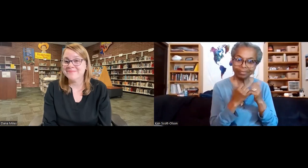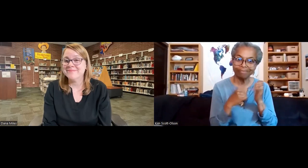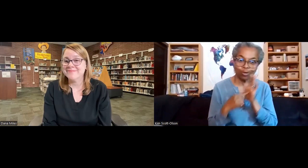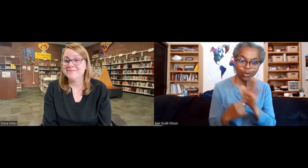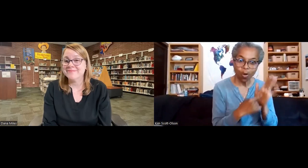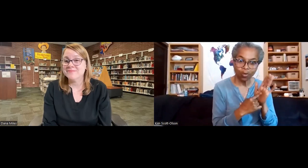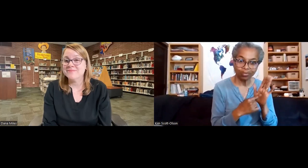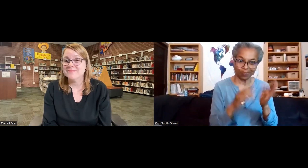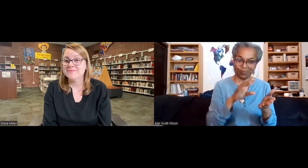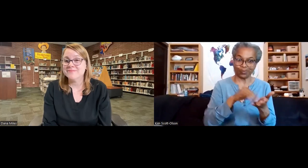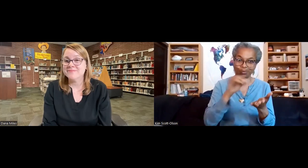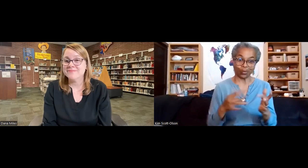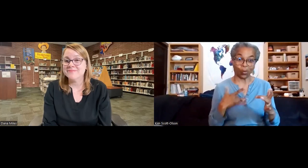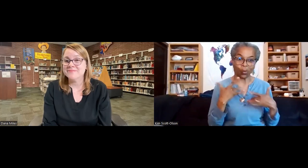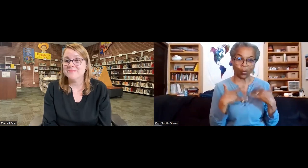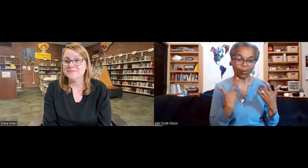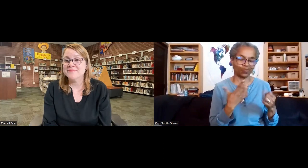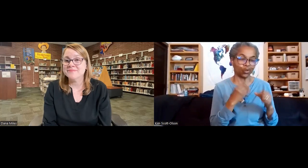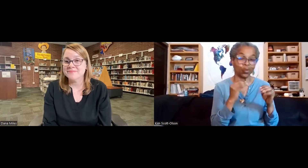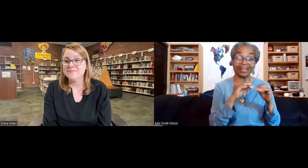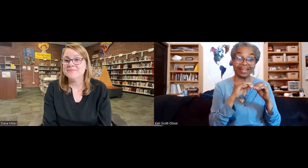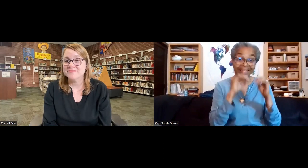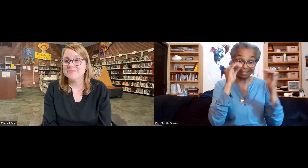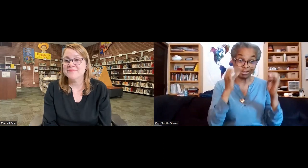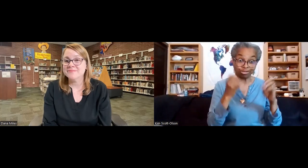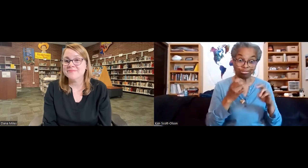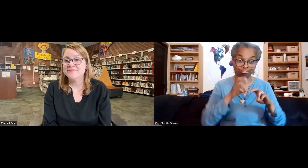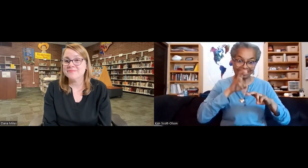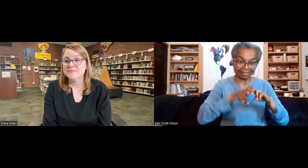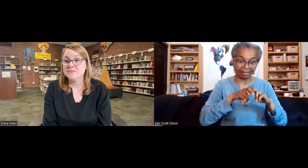to a group of excited children. So the teacher sits down.